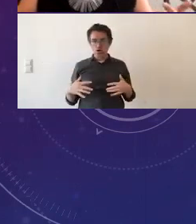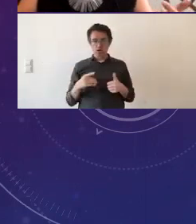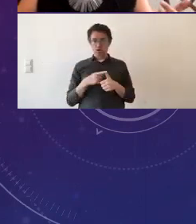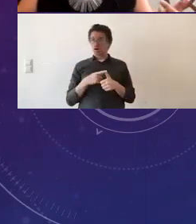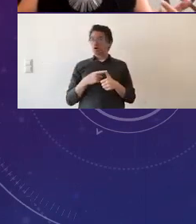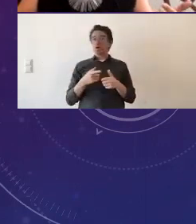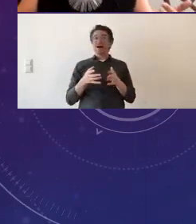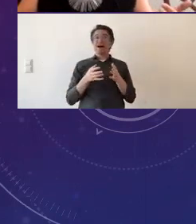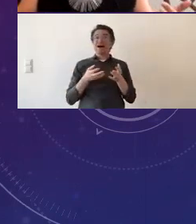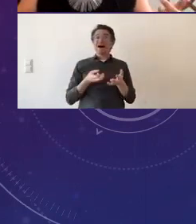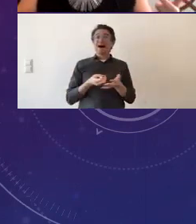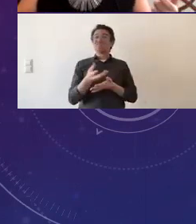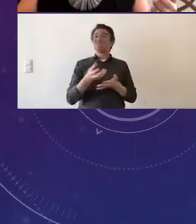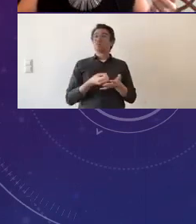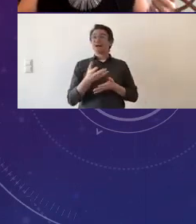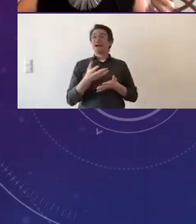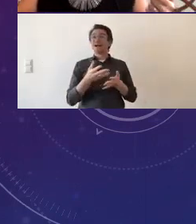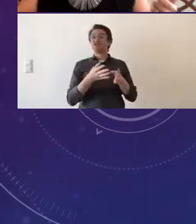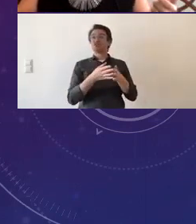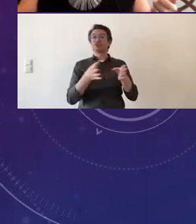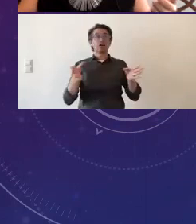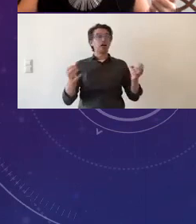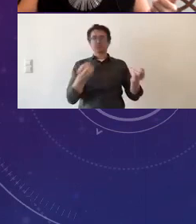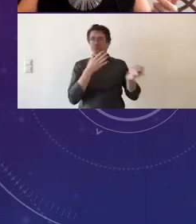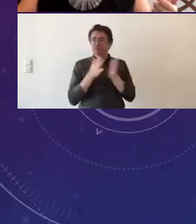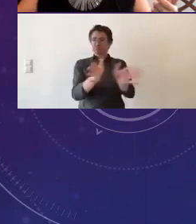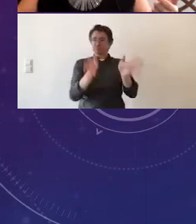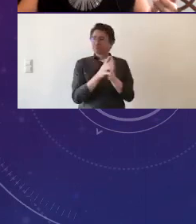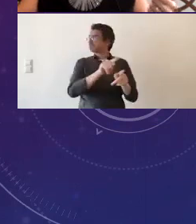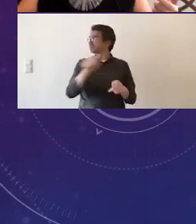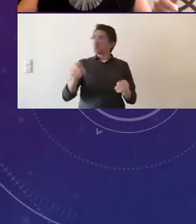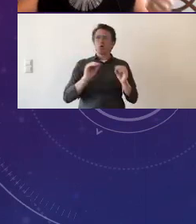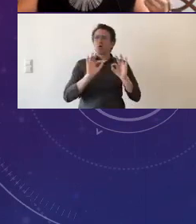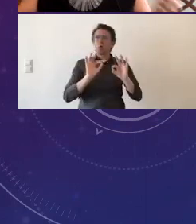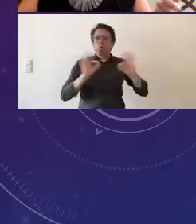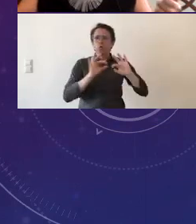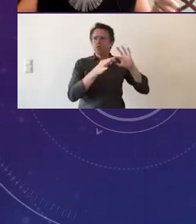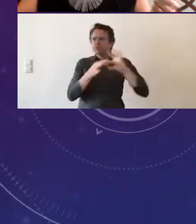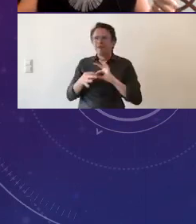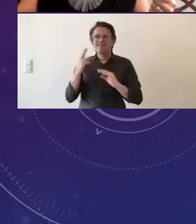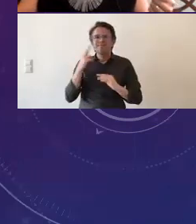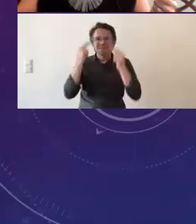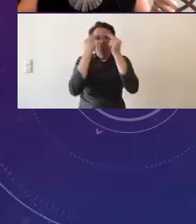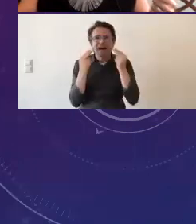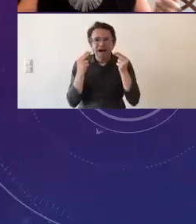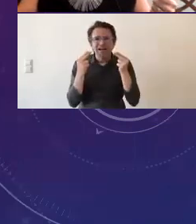accessible way so rather than get frustrated I decided to start a Facebook